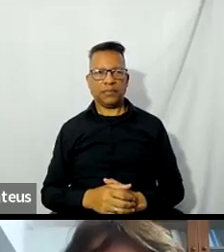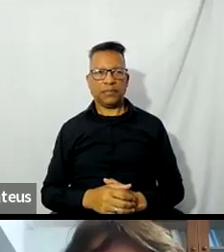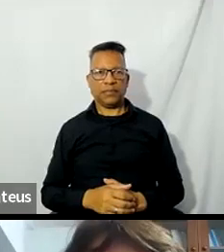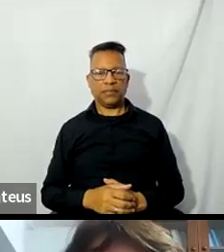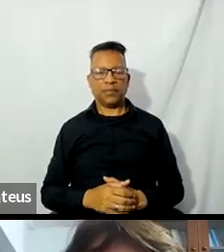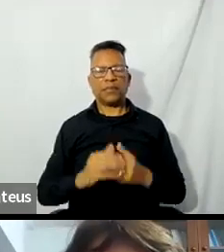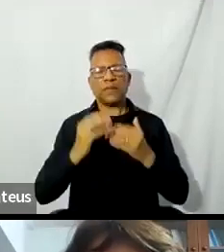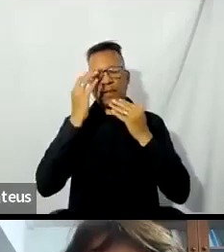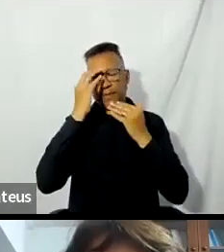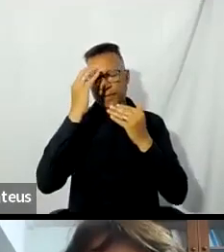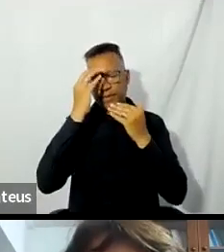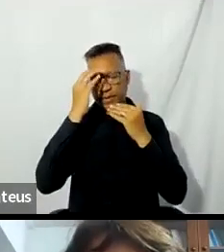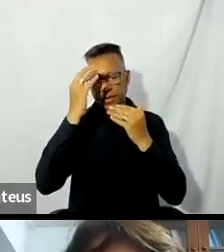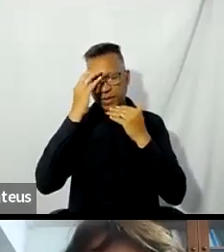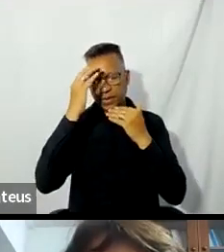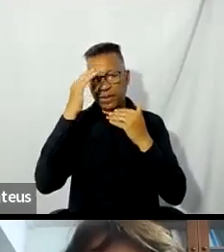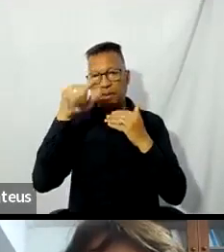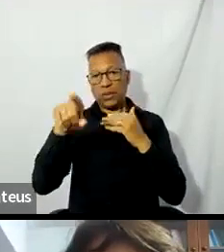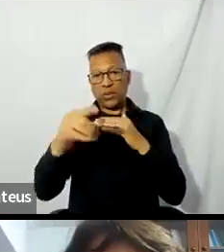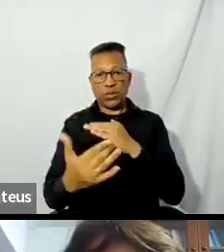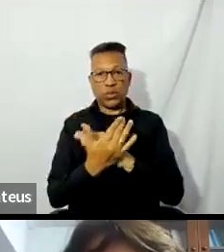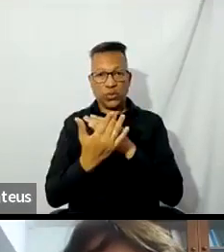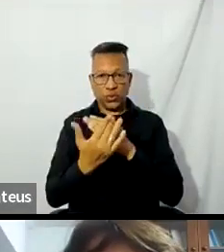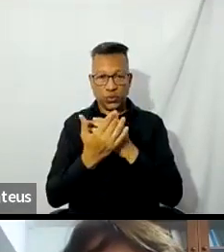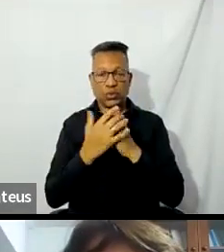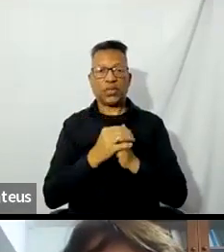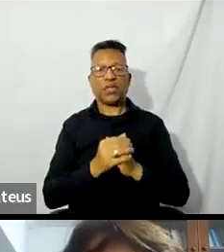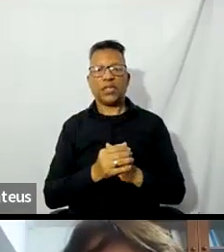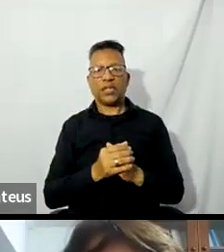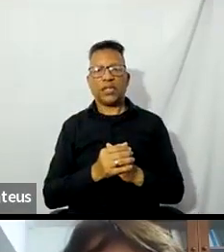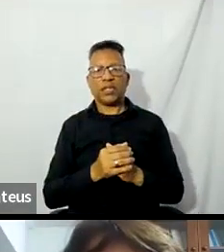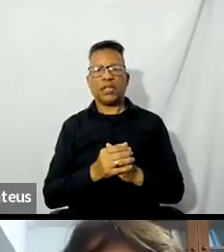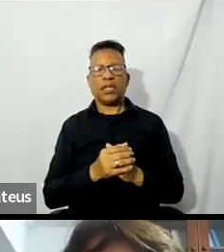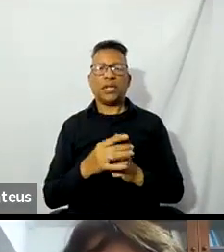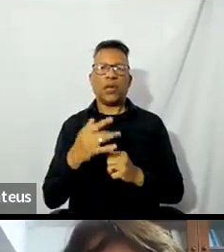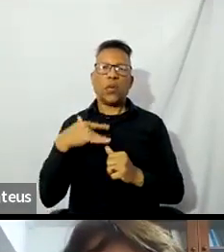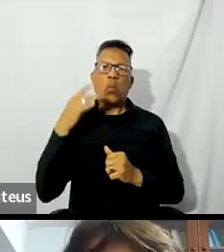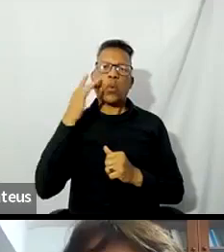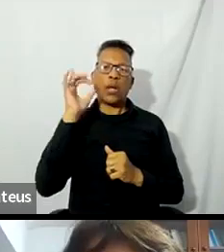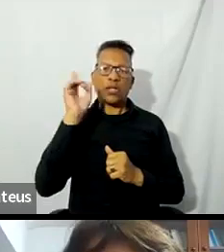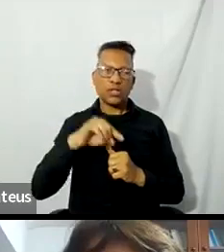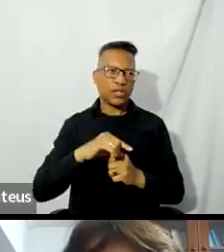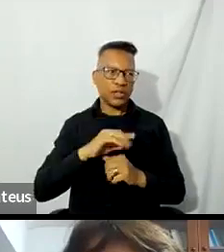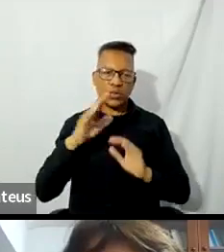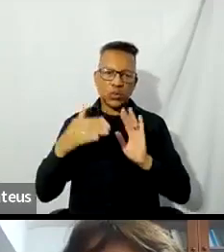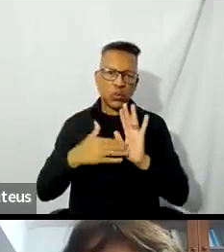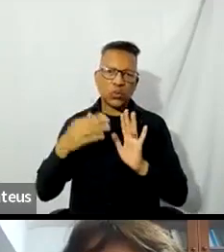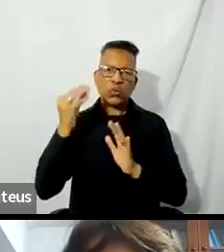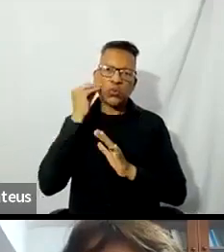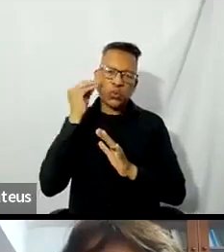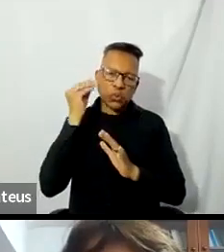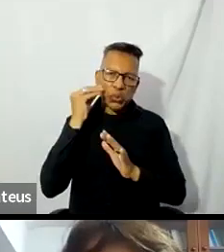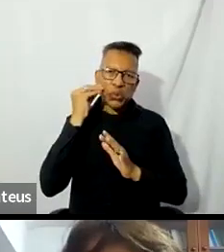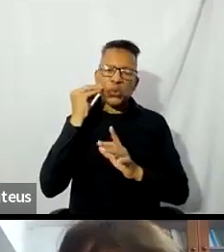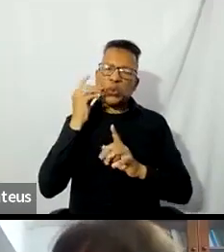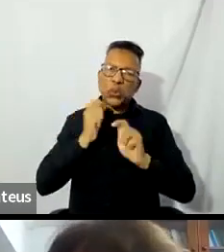you. Thank you so much for that that. I I think, first of all, the the hese attempts to hese attempts to control the